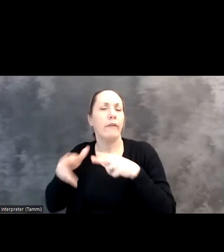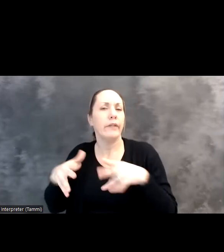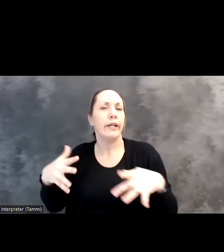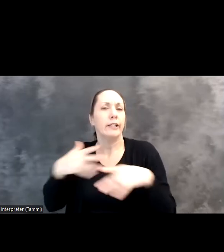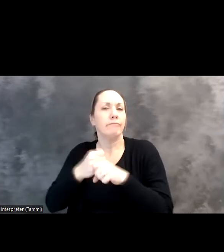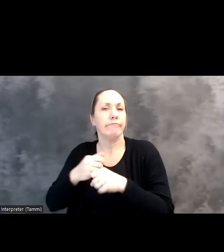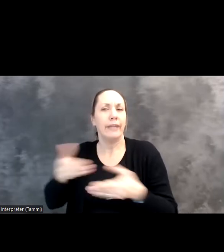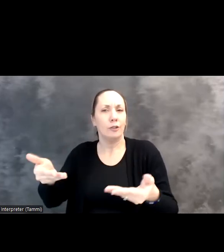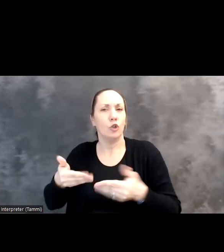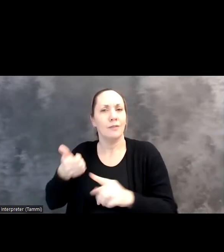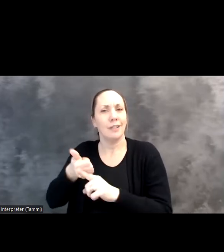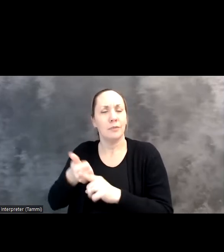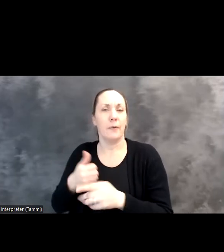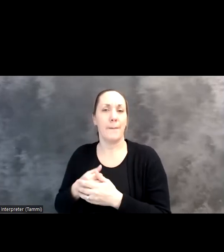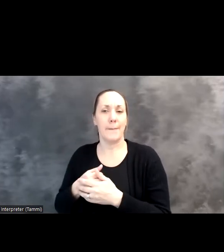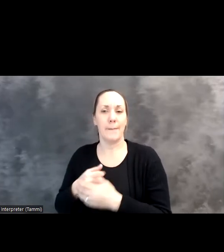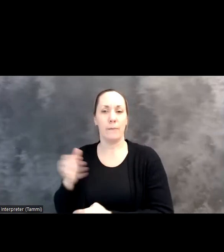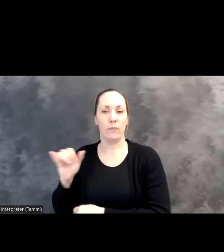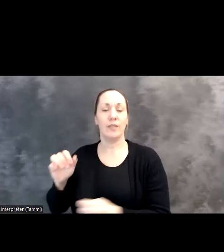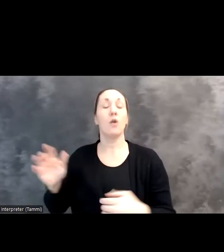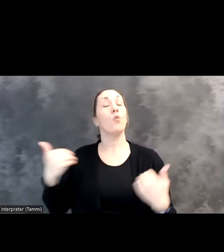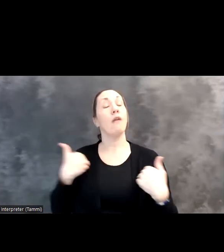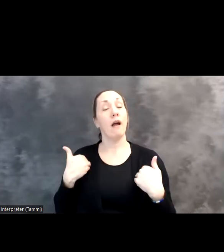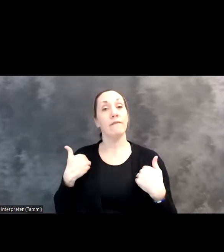to ask them when they start to answer,